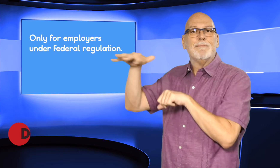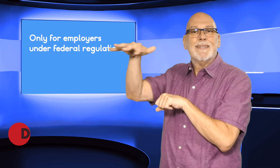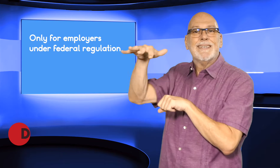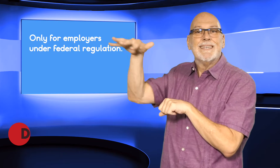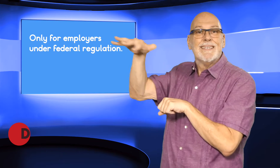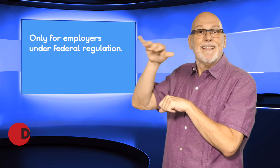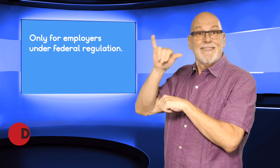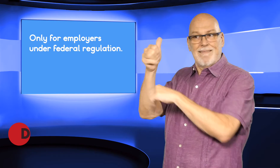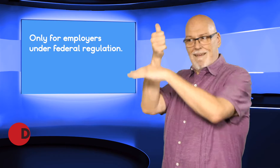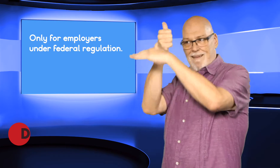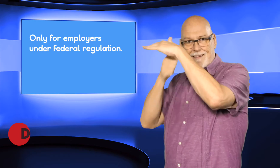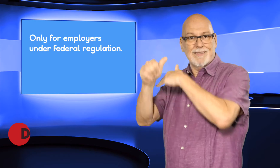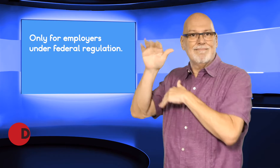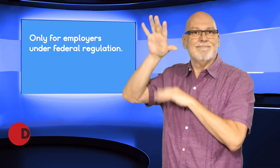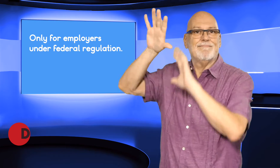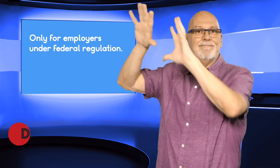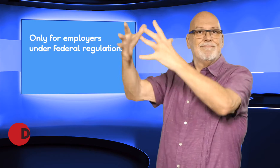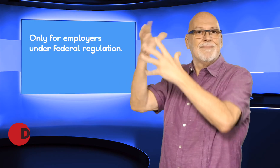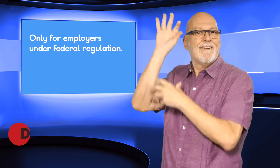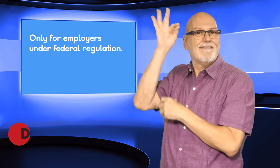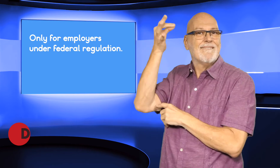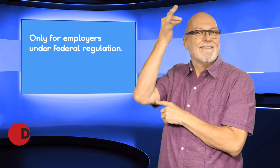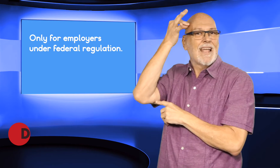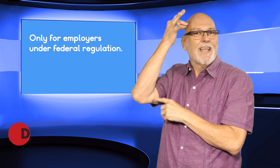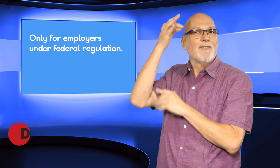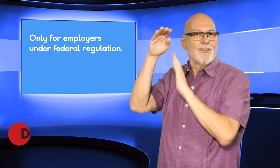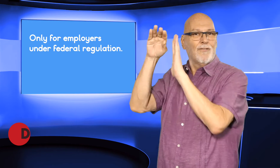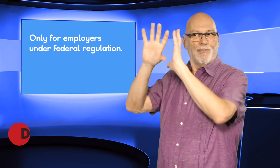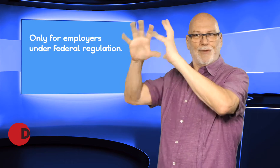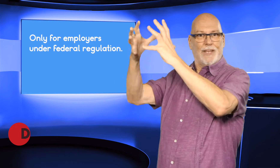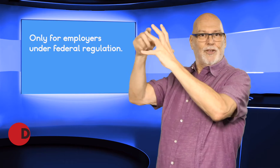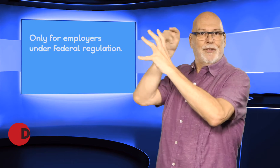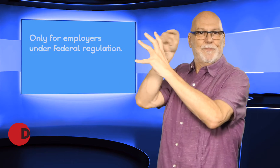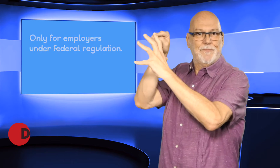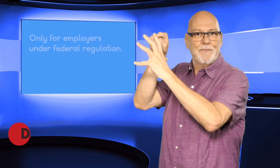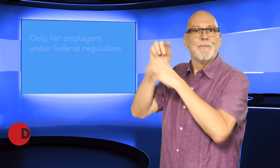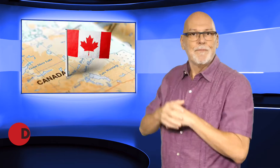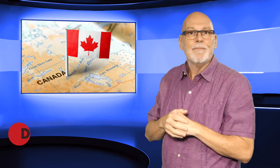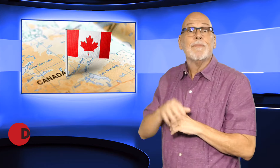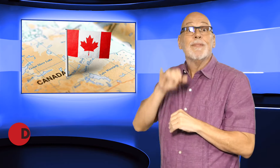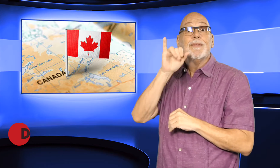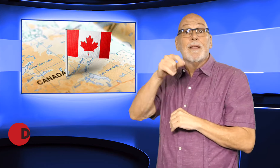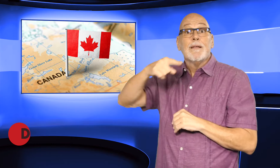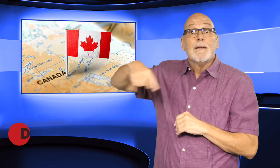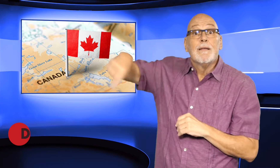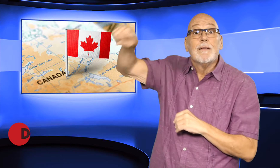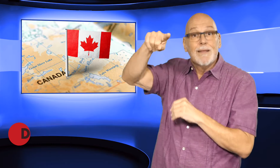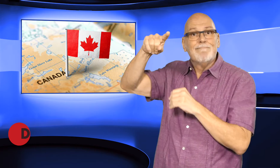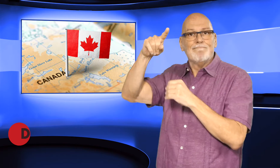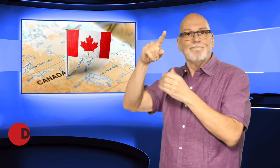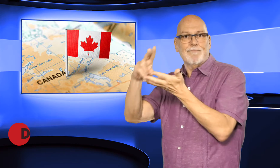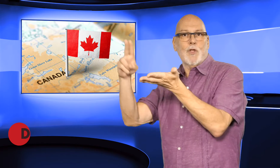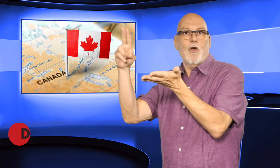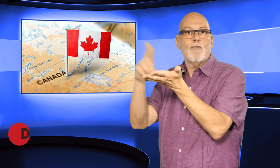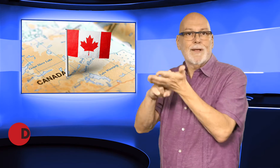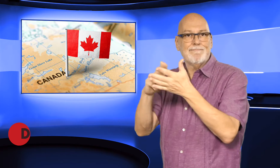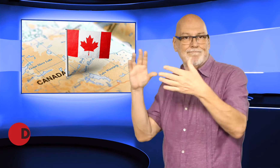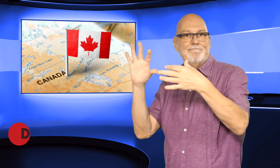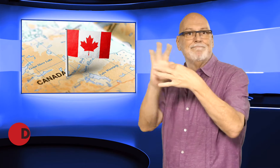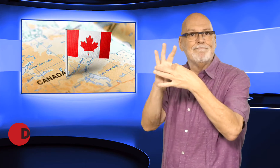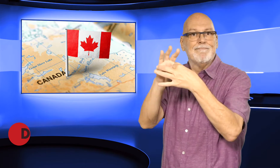or industries and workplaces that are under federal regulation,